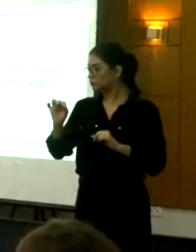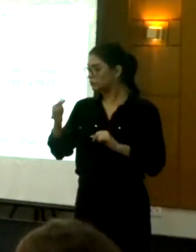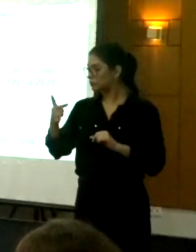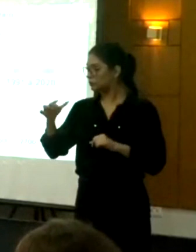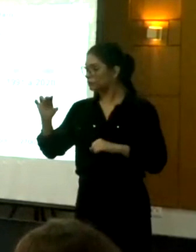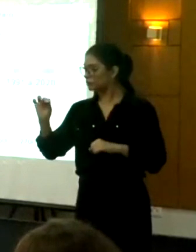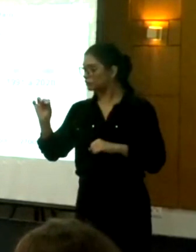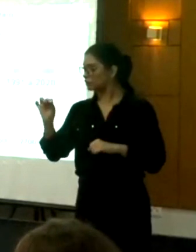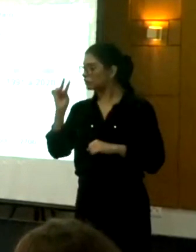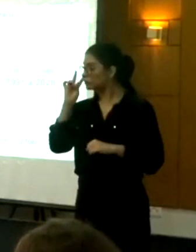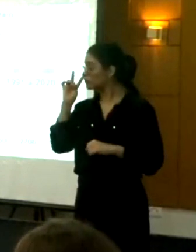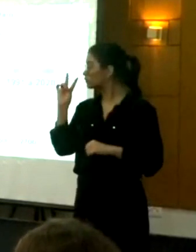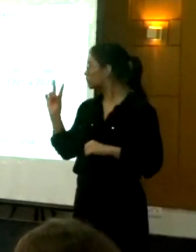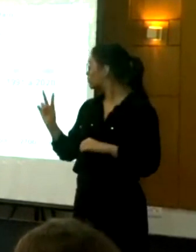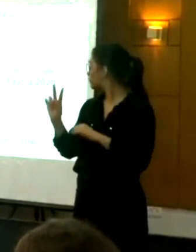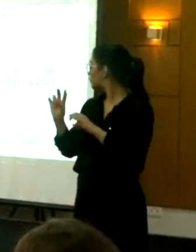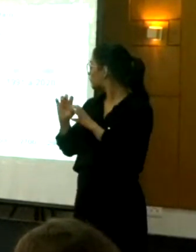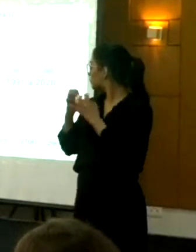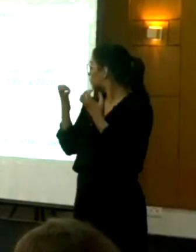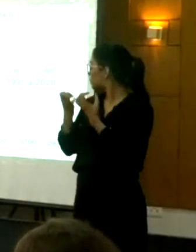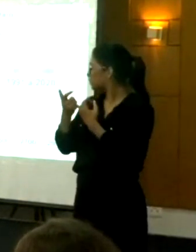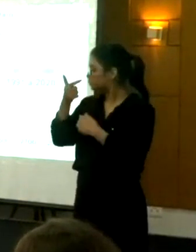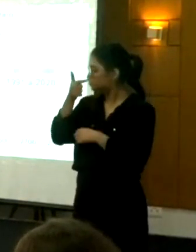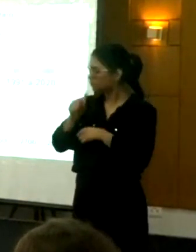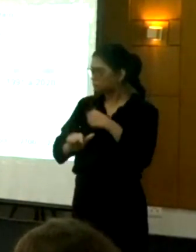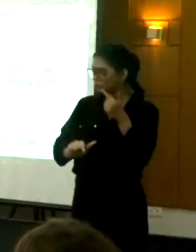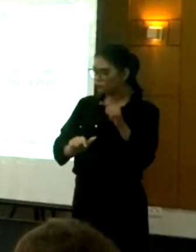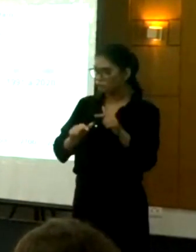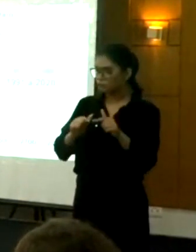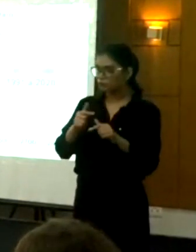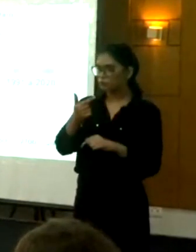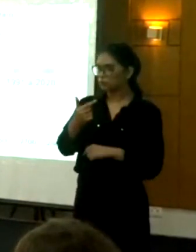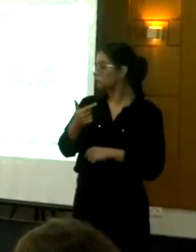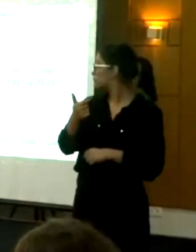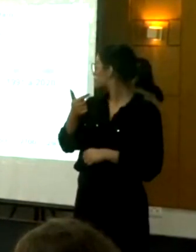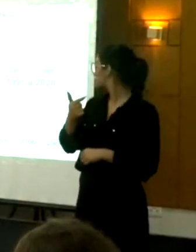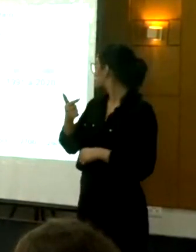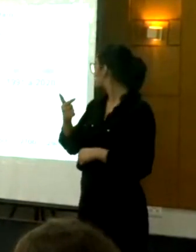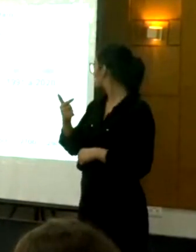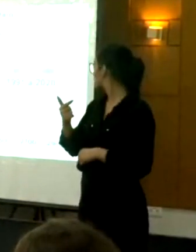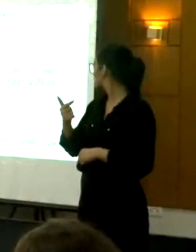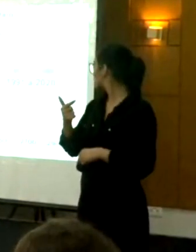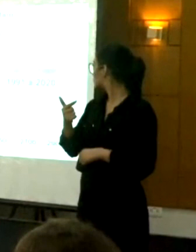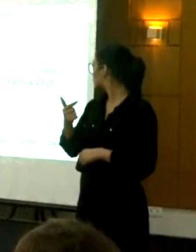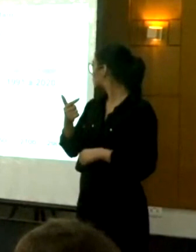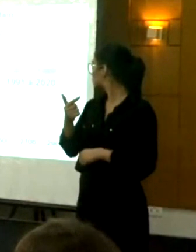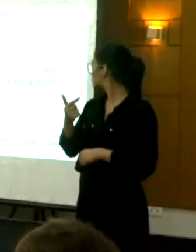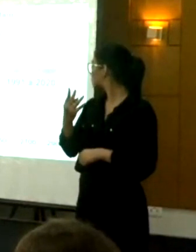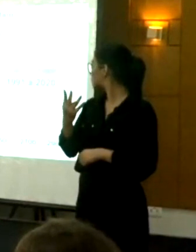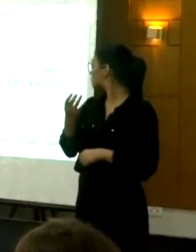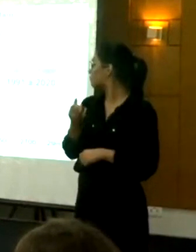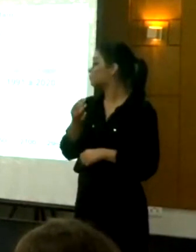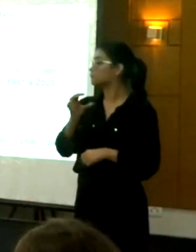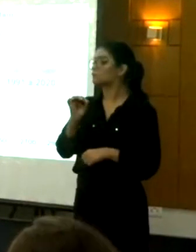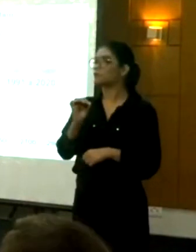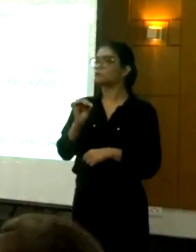the extreme event threshold increased to two thousand four hundred and sixty and increased the frequency is there It has been demonstrated